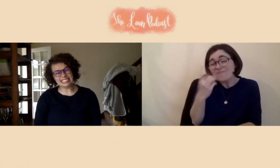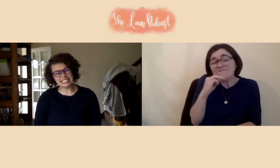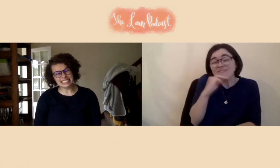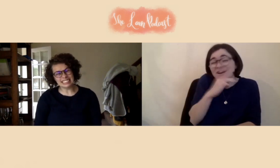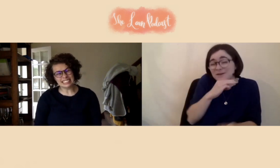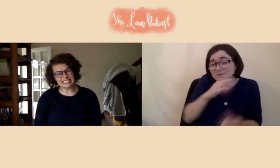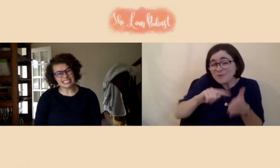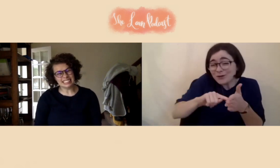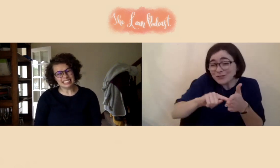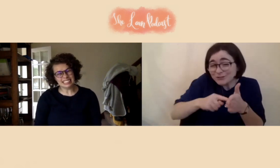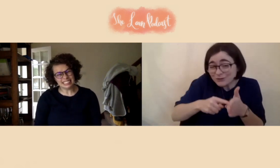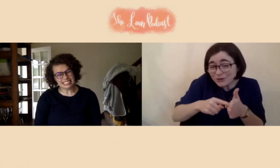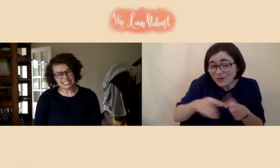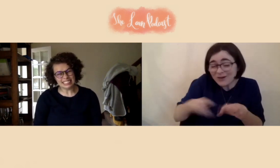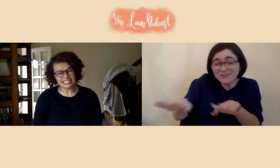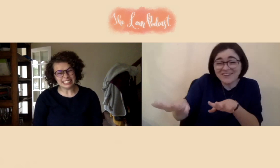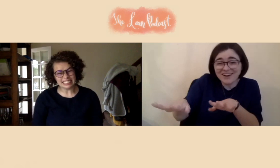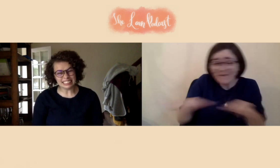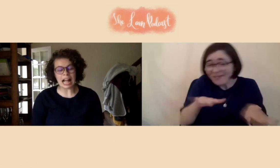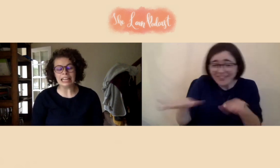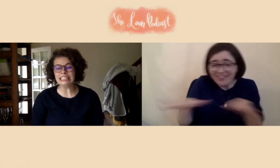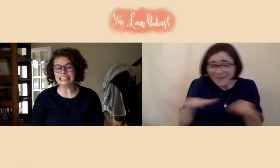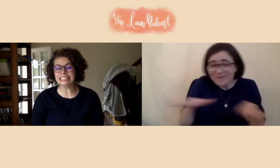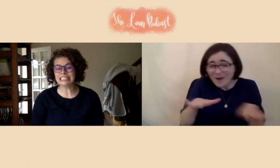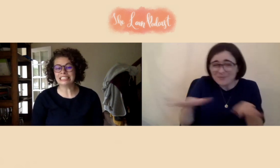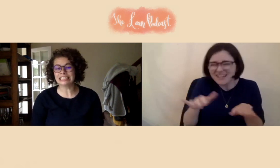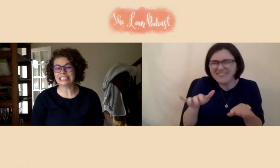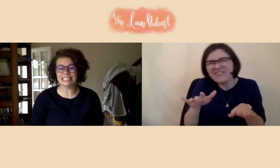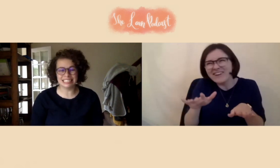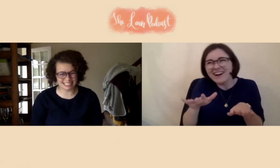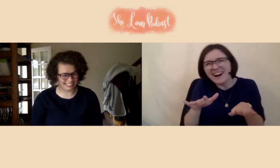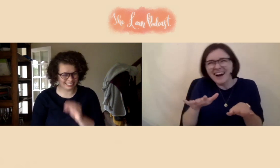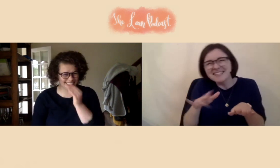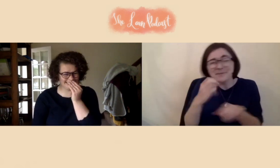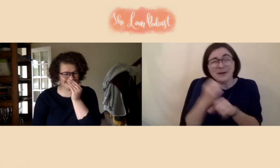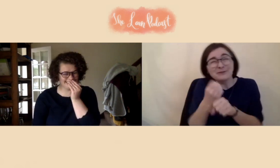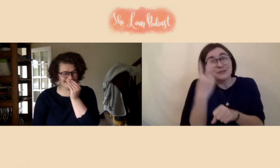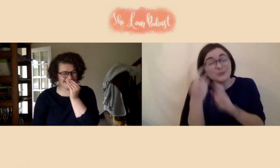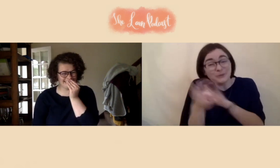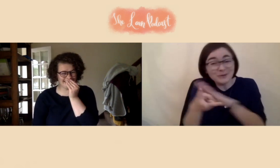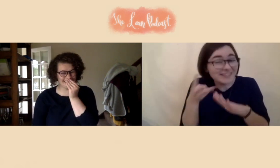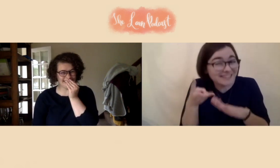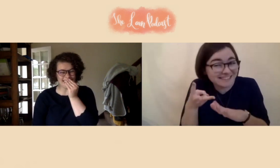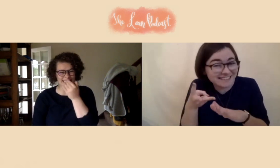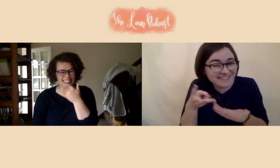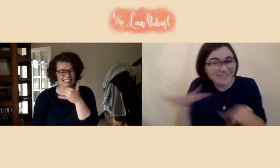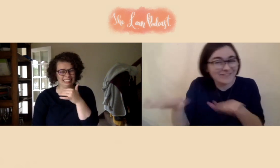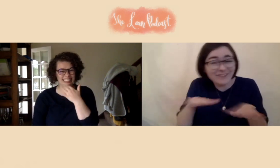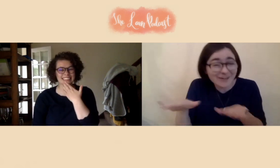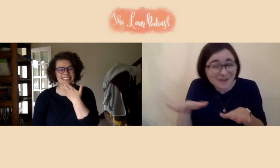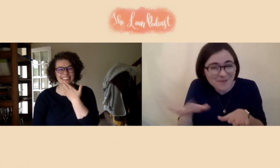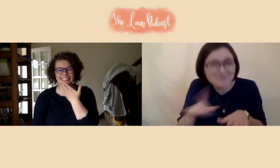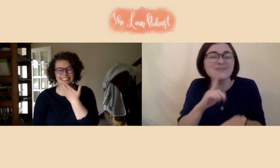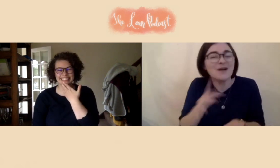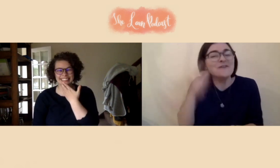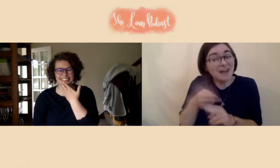And it was very wobbly, I'd say for a good two weeks. Until I discovered that problem. But now it's great.